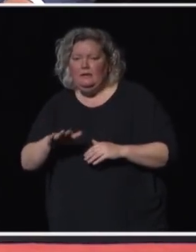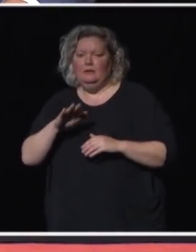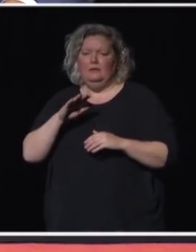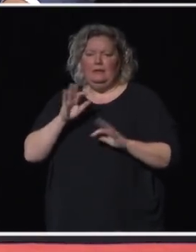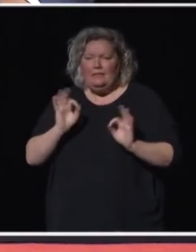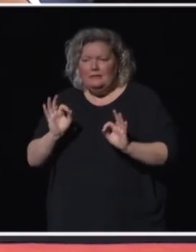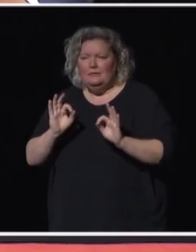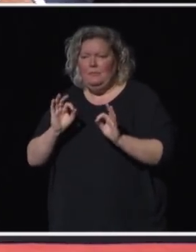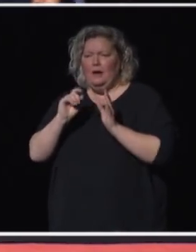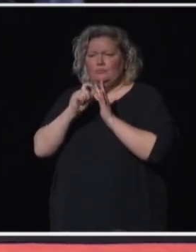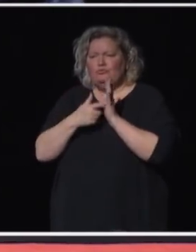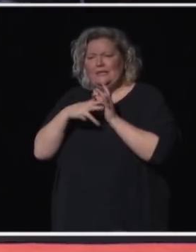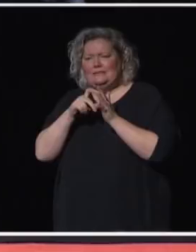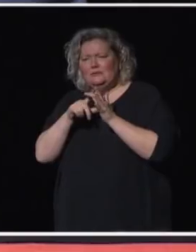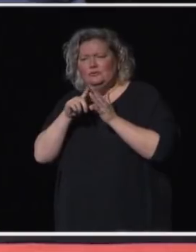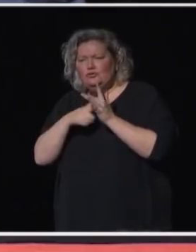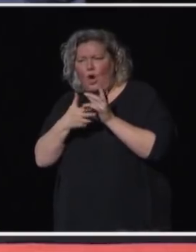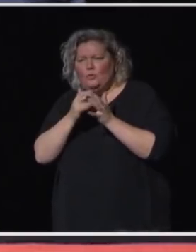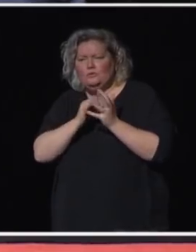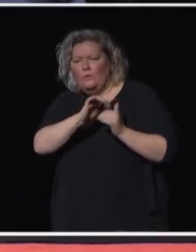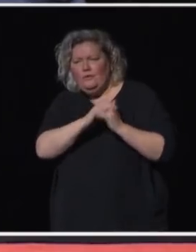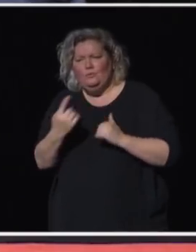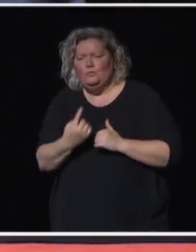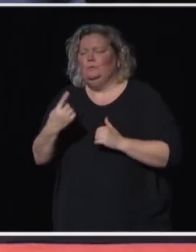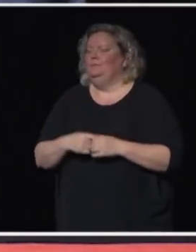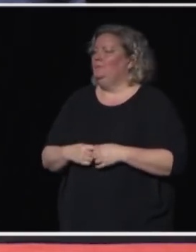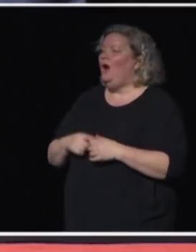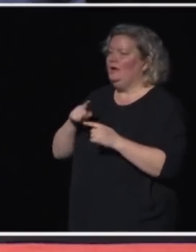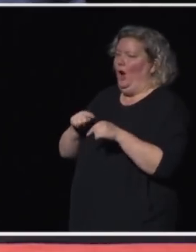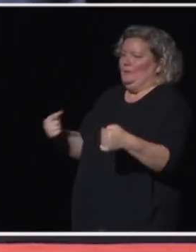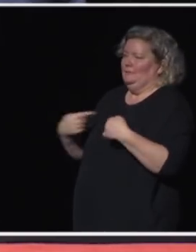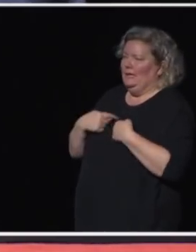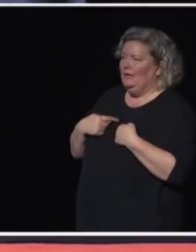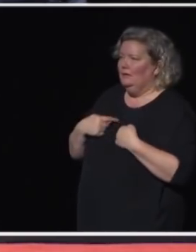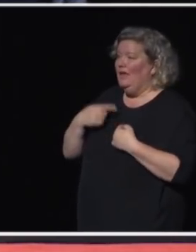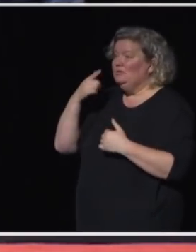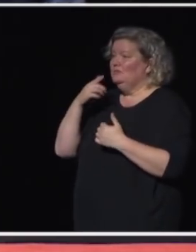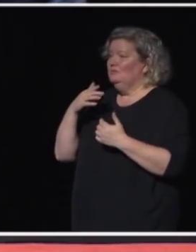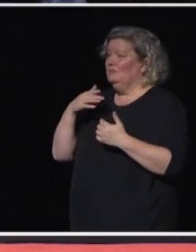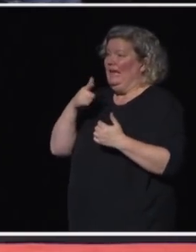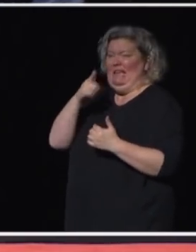What about Prince Jones? Was he -- So he was the opposite. He was the prince. Prince would never -- he was the prince. He would never be arrested for threatening. He'd have no cause to threaten a teacher.